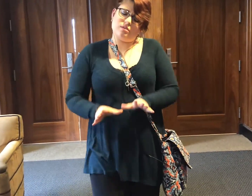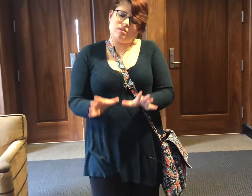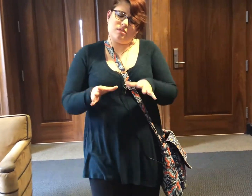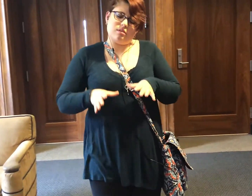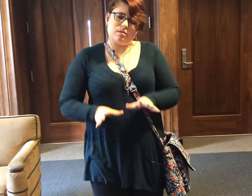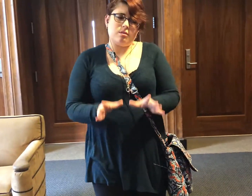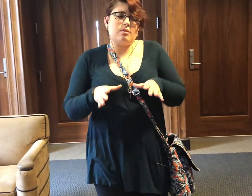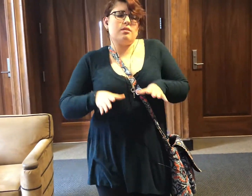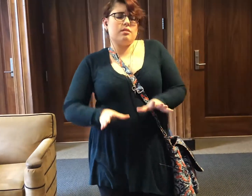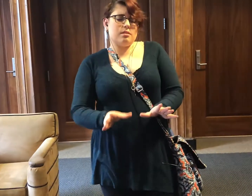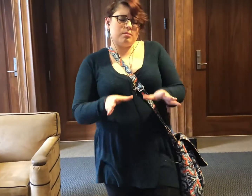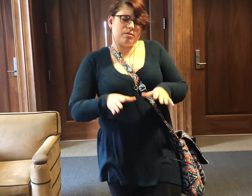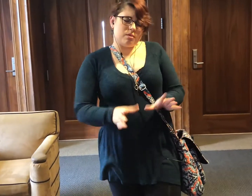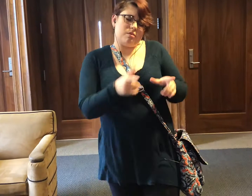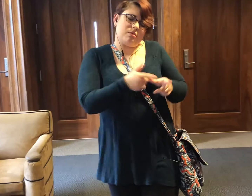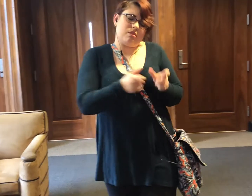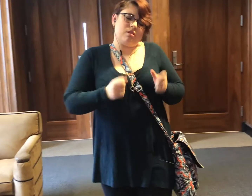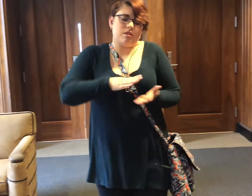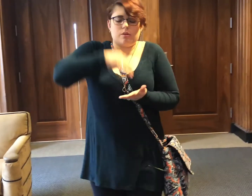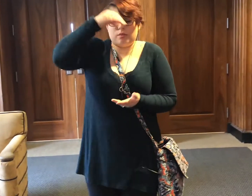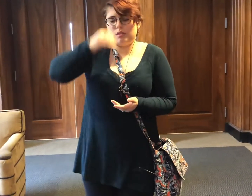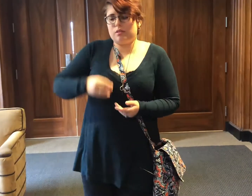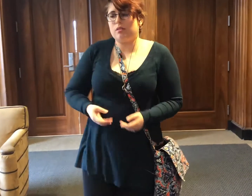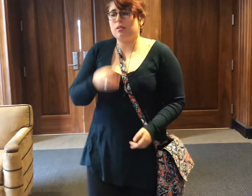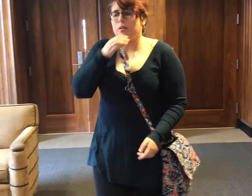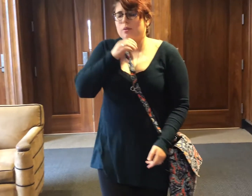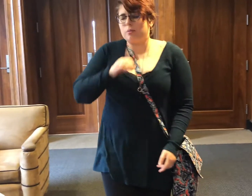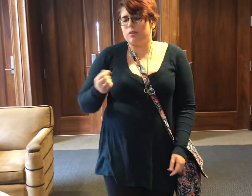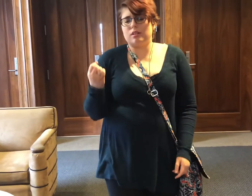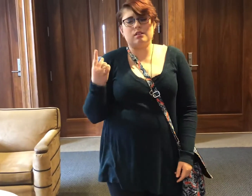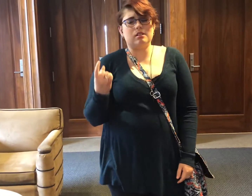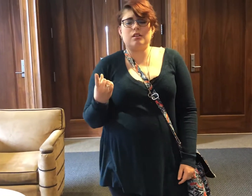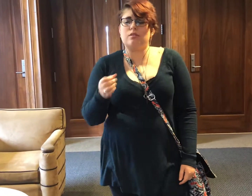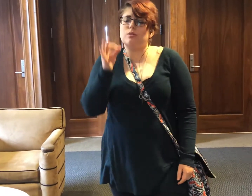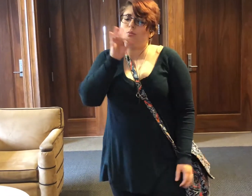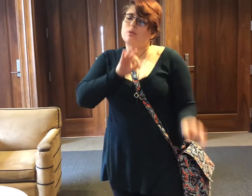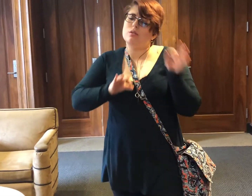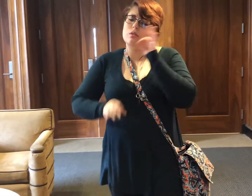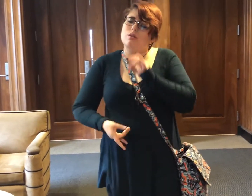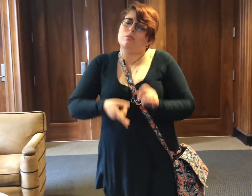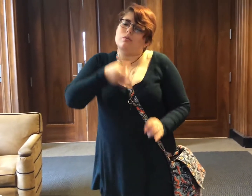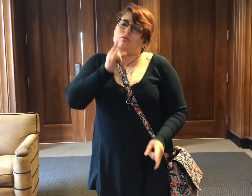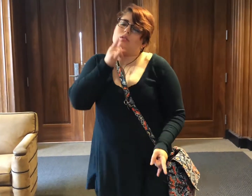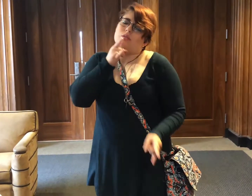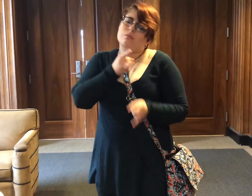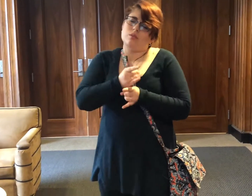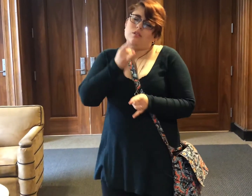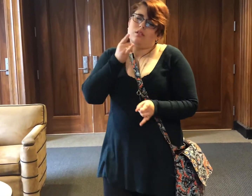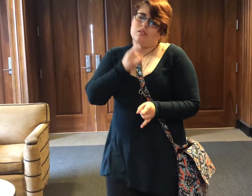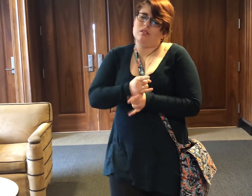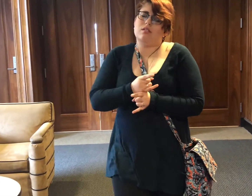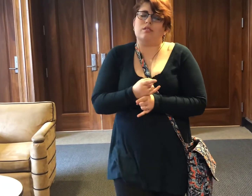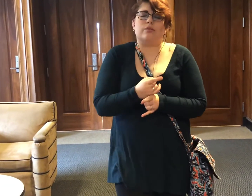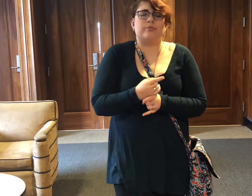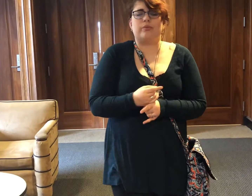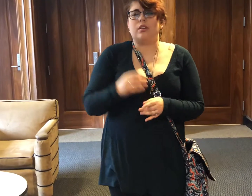Pushing each other to the limits, we were learning quicker By eleven smoking herb and drinking burning liquor